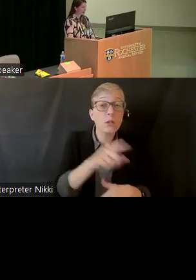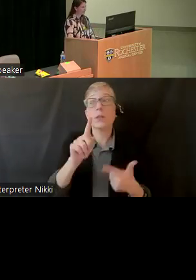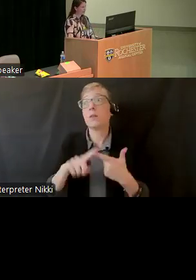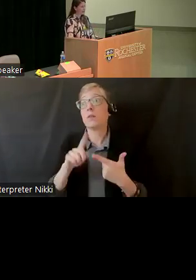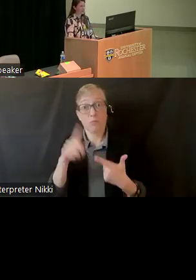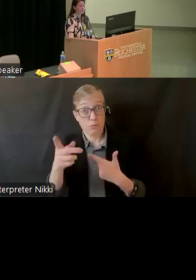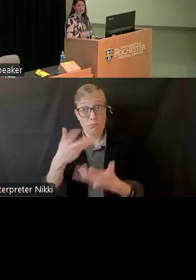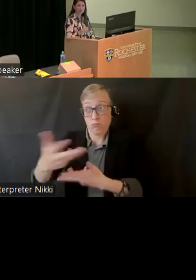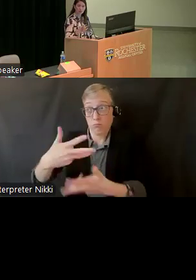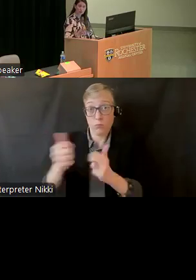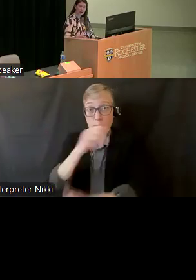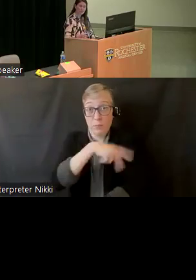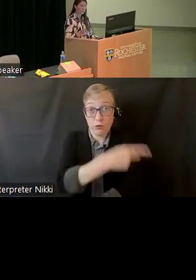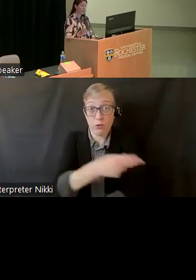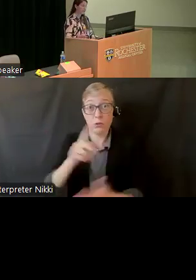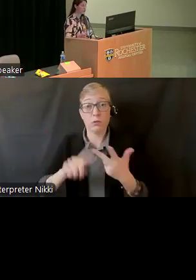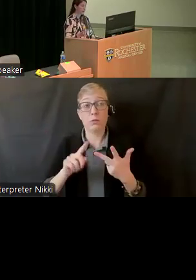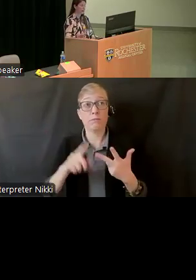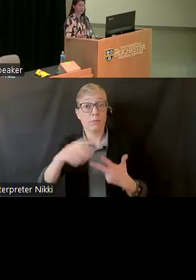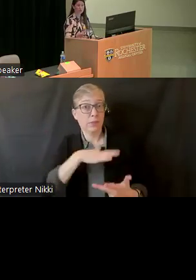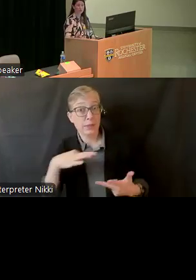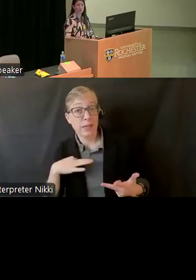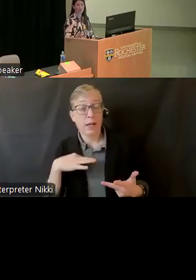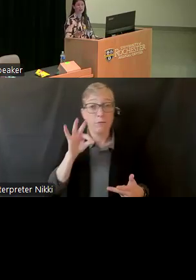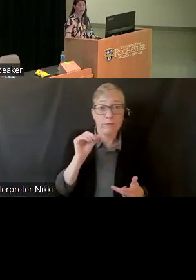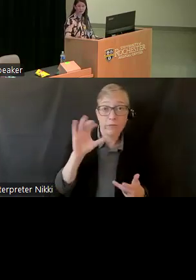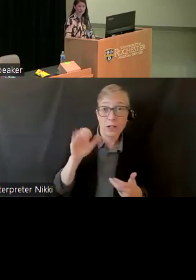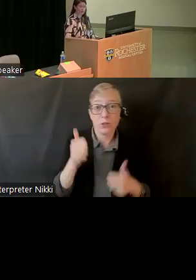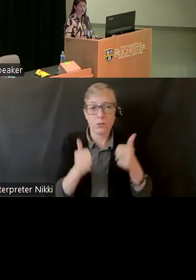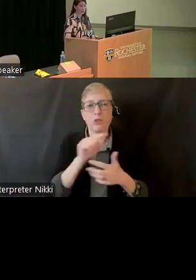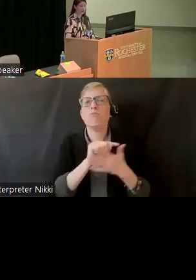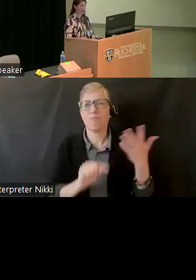staff i'm looking at those pime primary drivers of fulfillment can you capitalize on things that